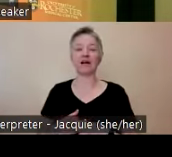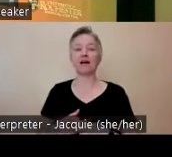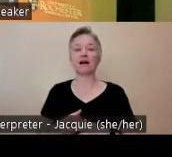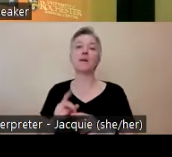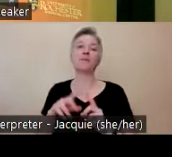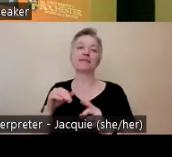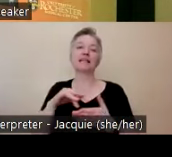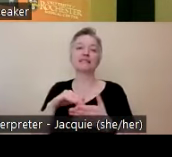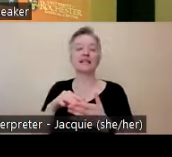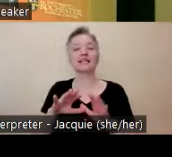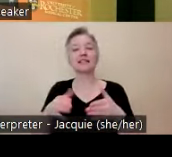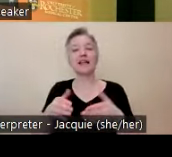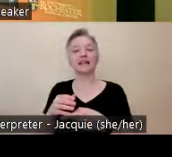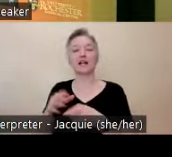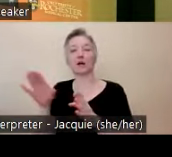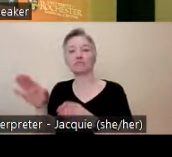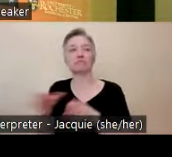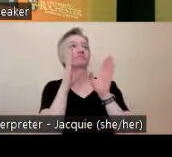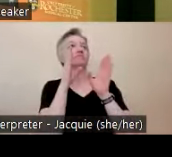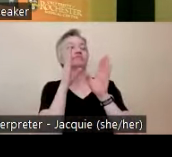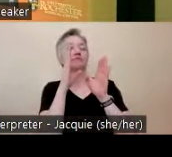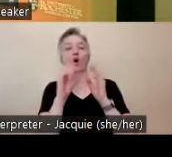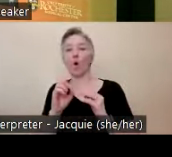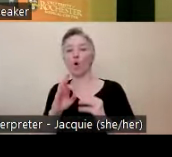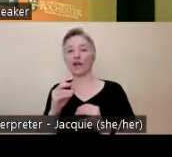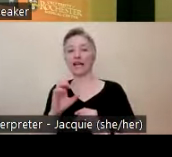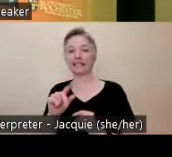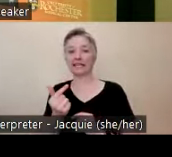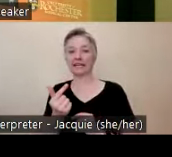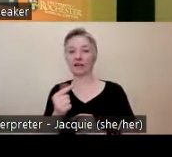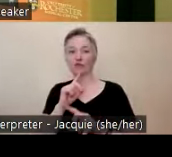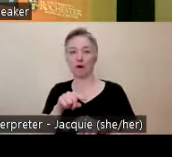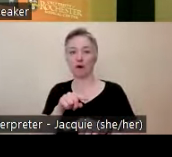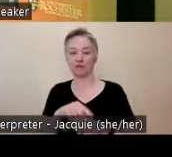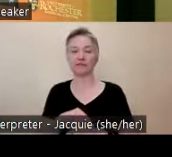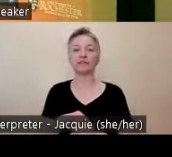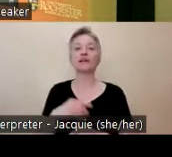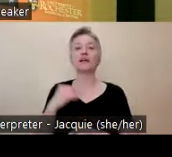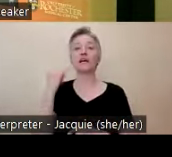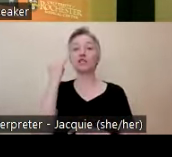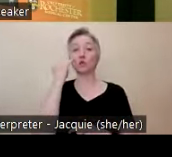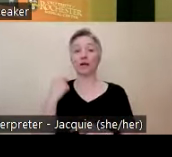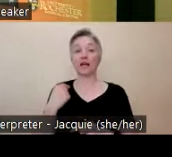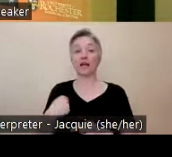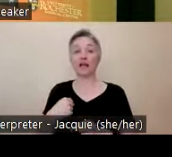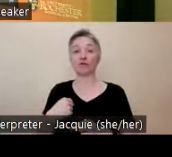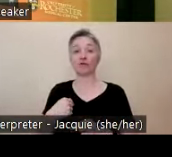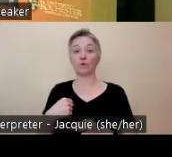orienting response and the response over time so if we collapse across the group of autism we see